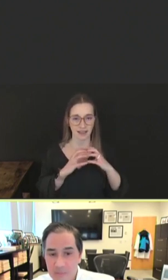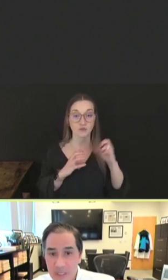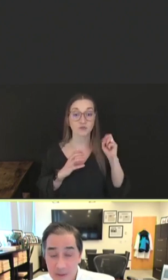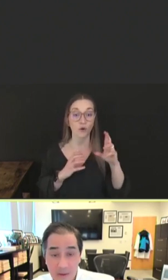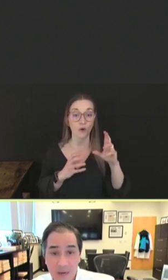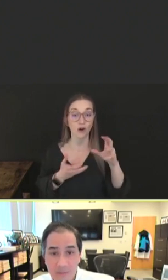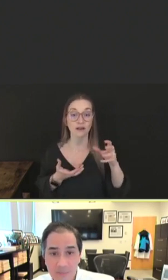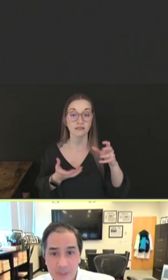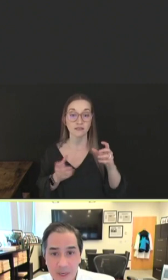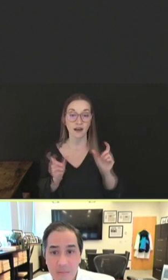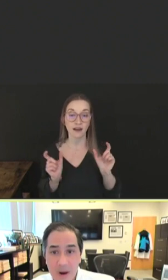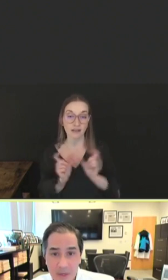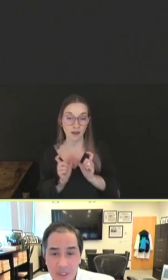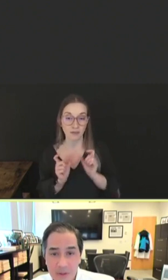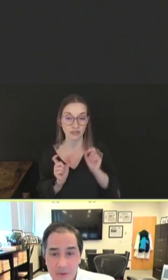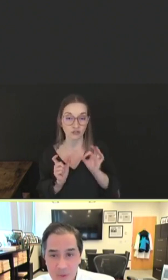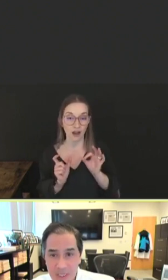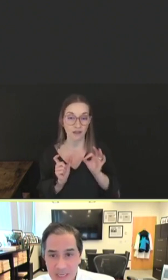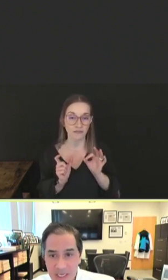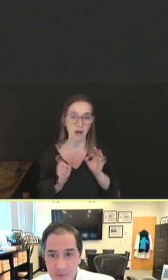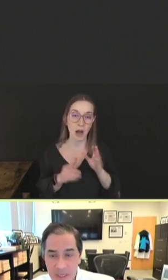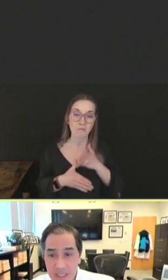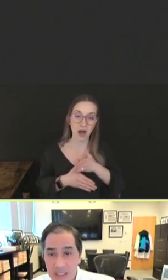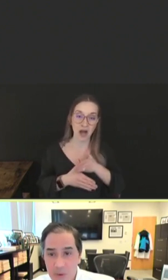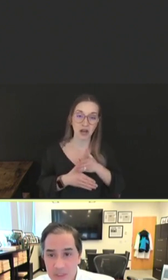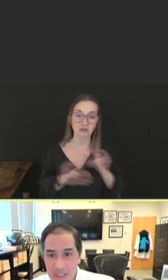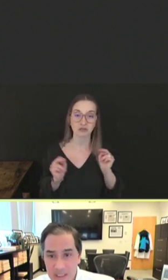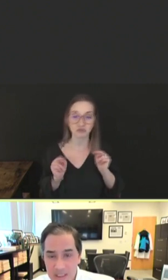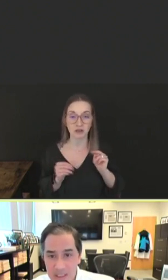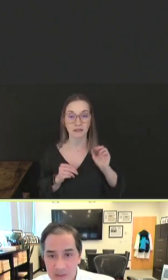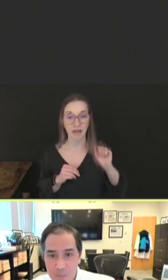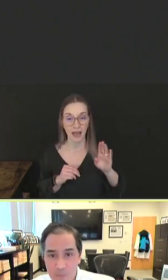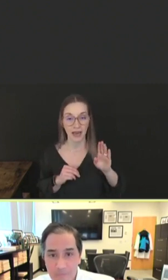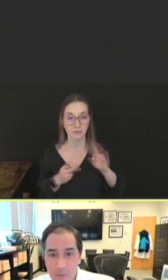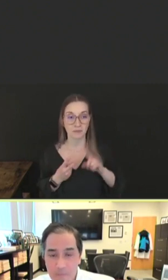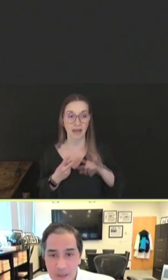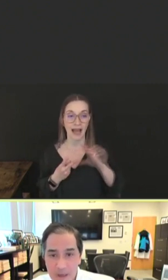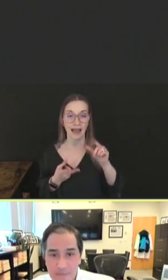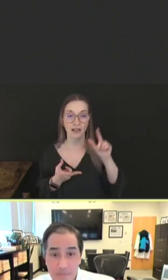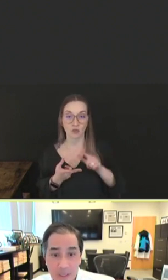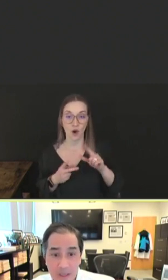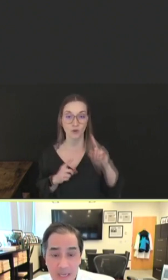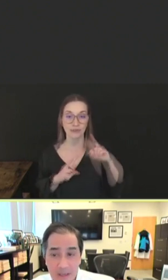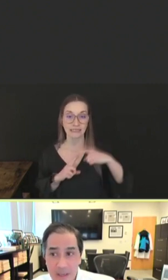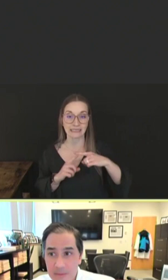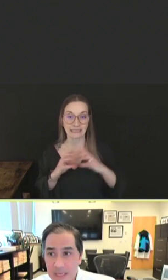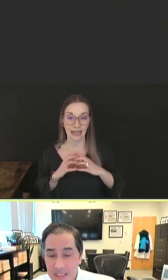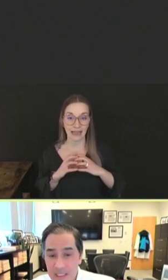a moderate neutralizing antibodies at low CD8 T cells. And basically,